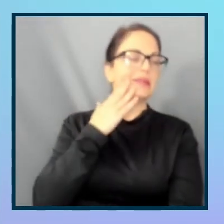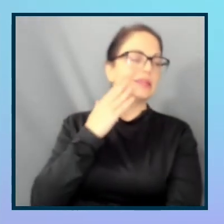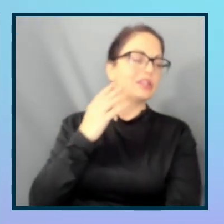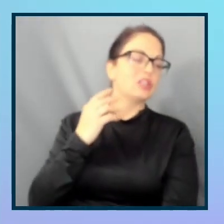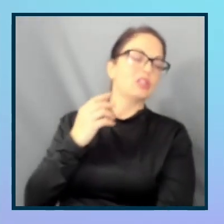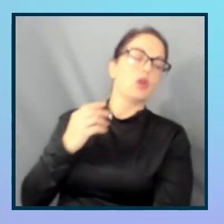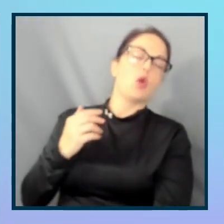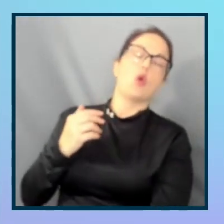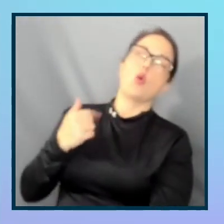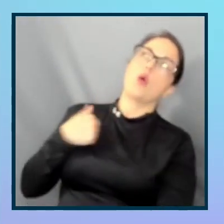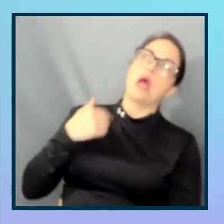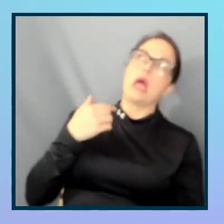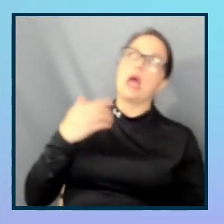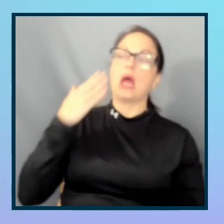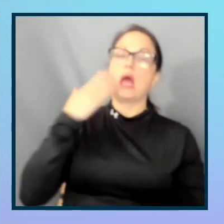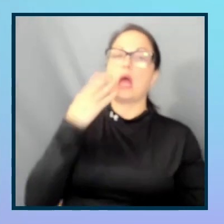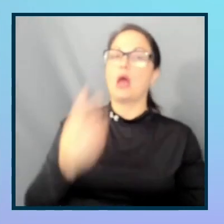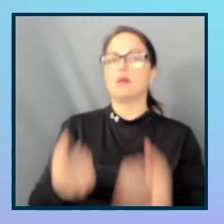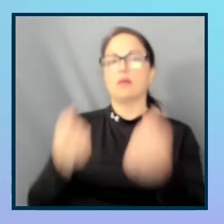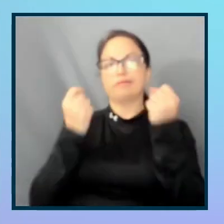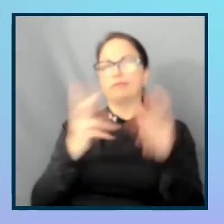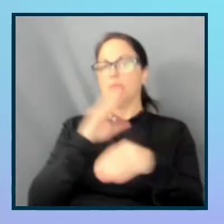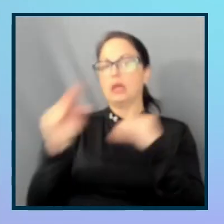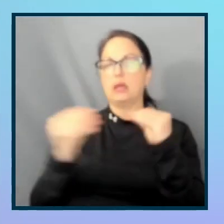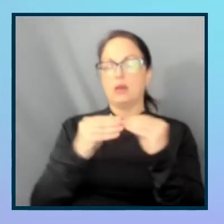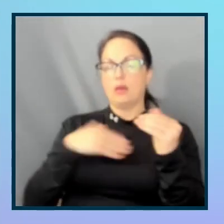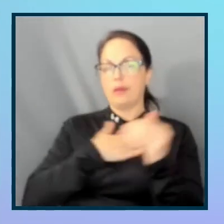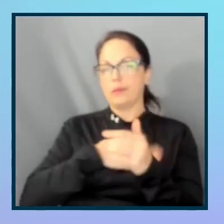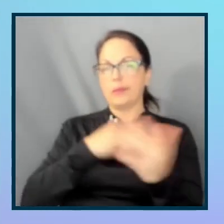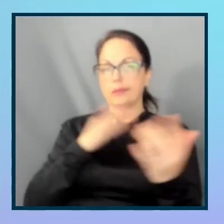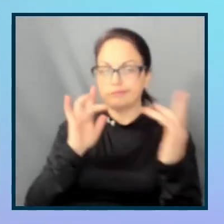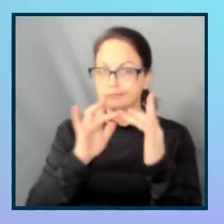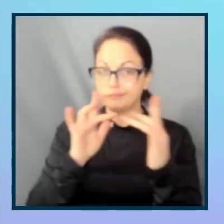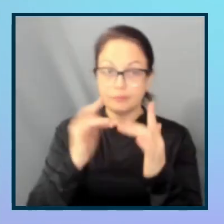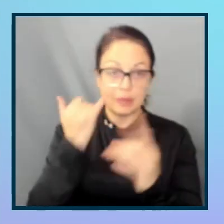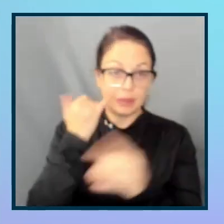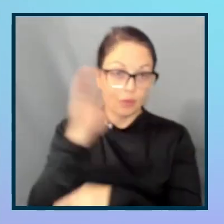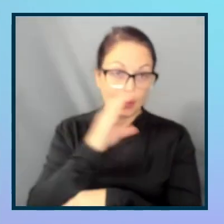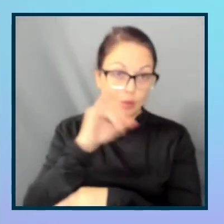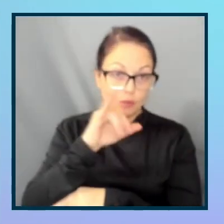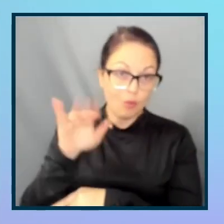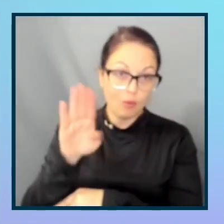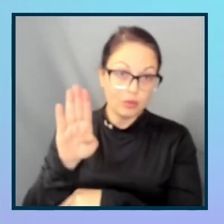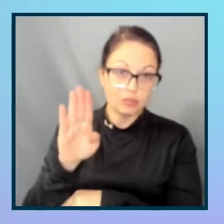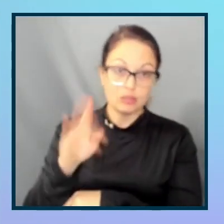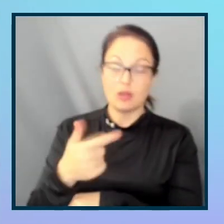so please reach out if you're looking. I would love to talk to you. Subtle plug.